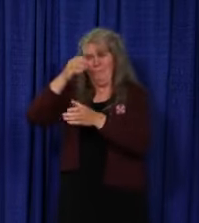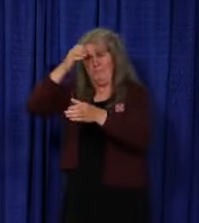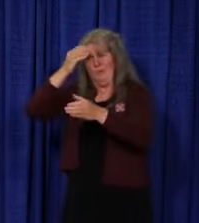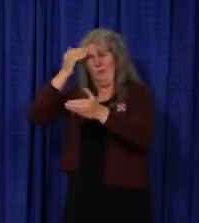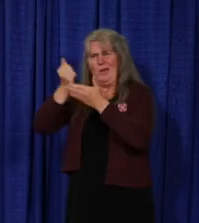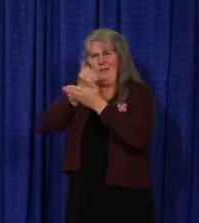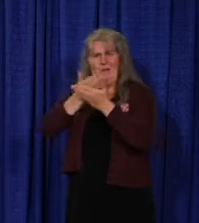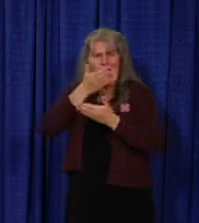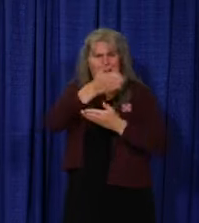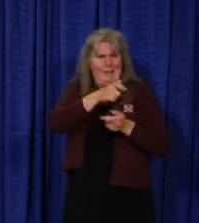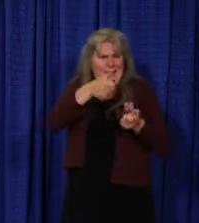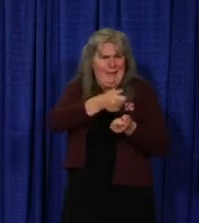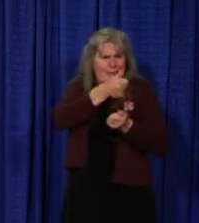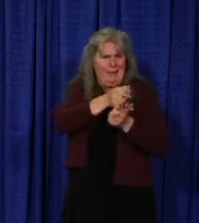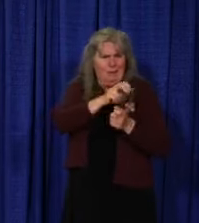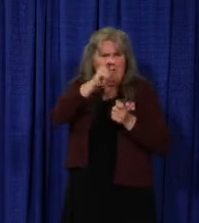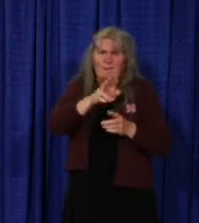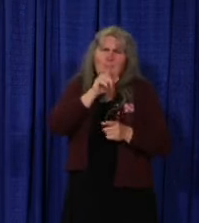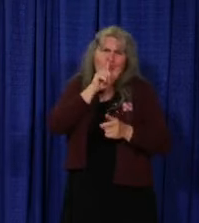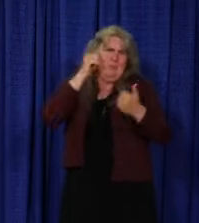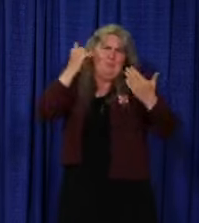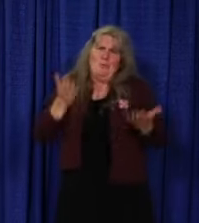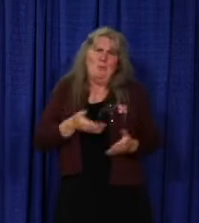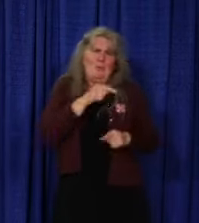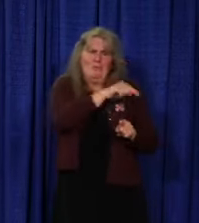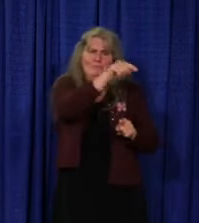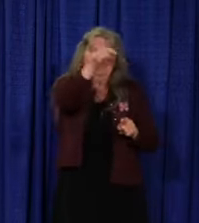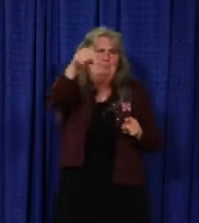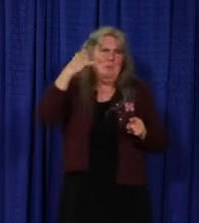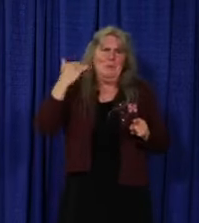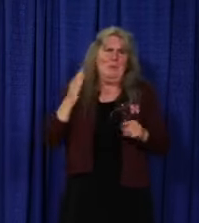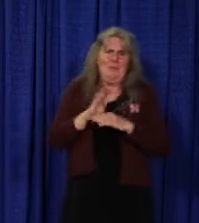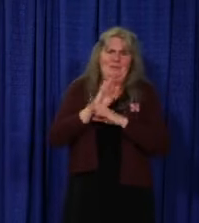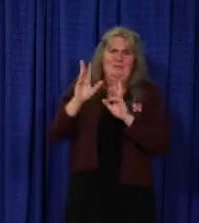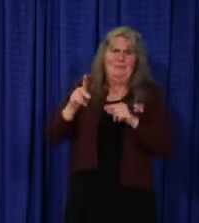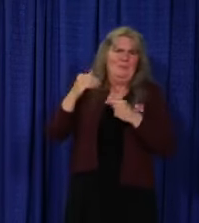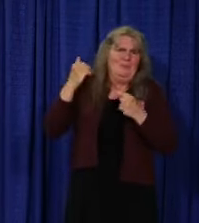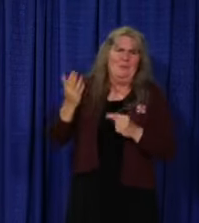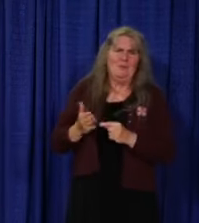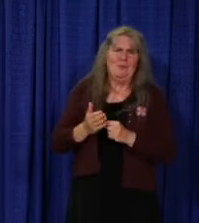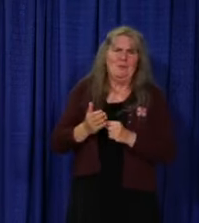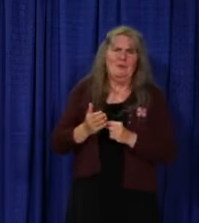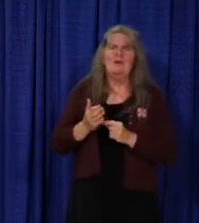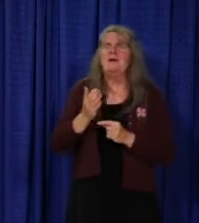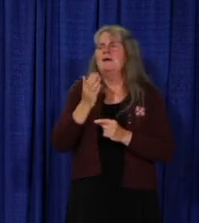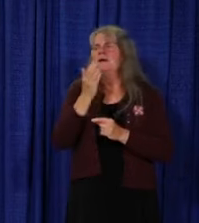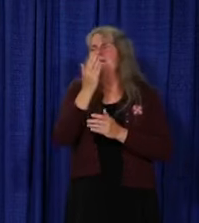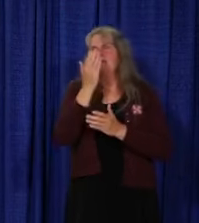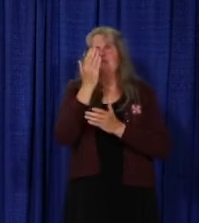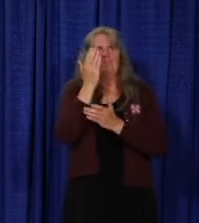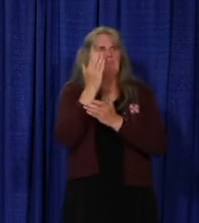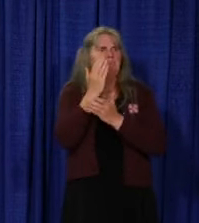in certain circumstances, whether or not someone is supposed to be there. We have had -- heard of people